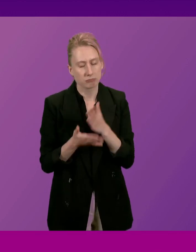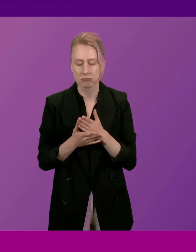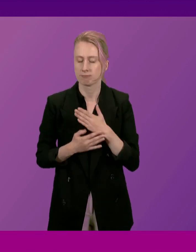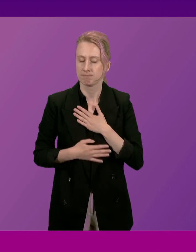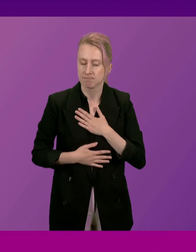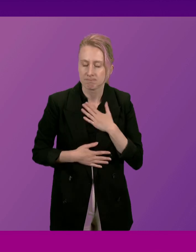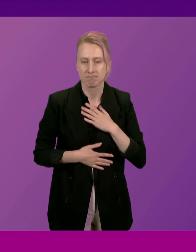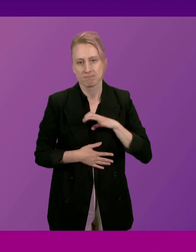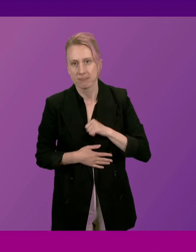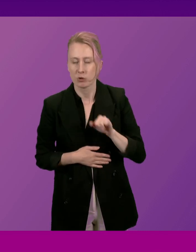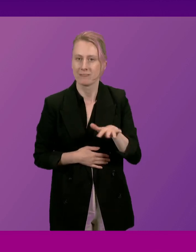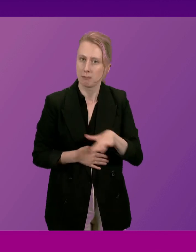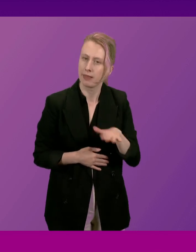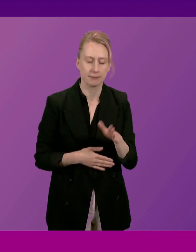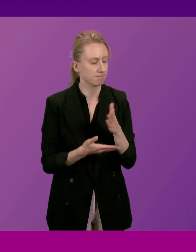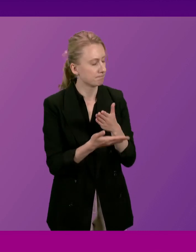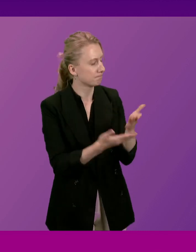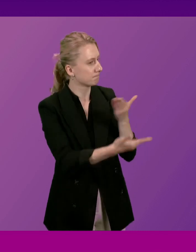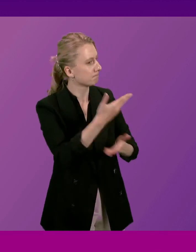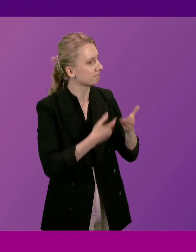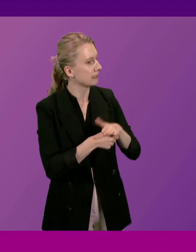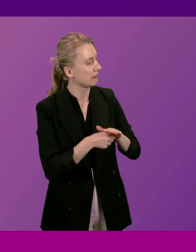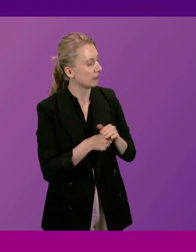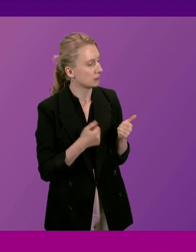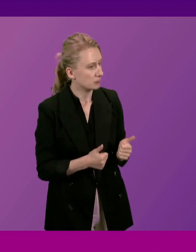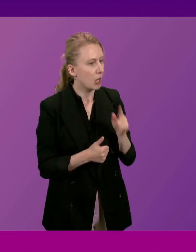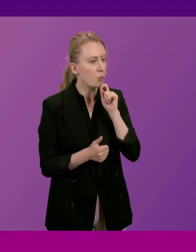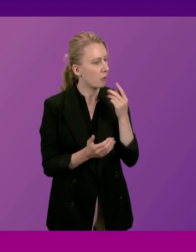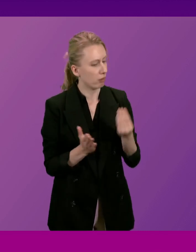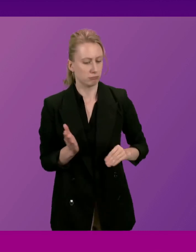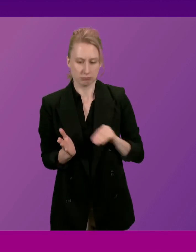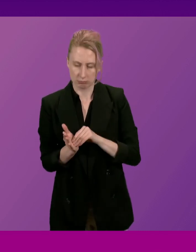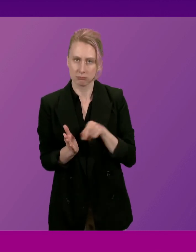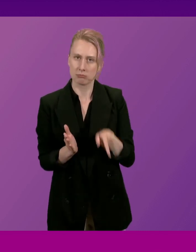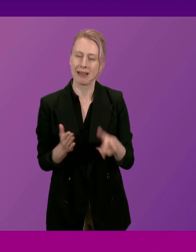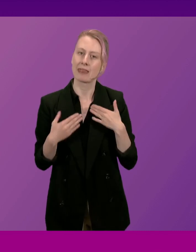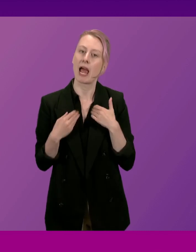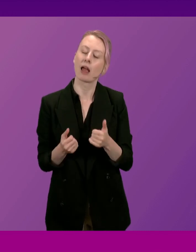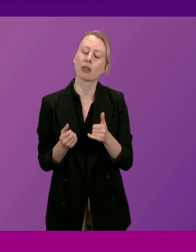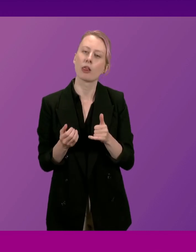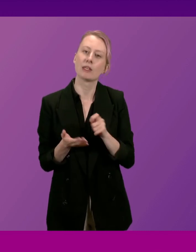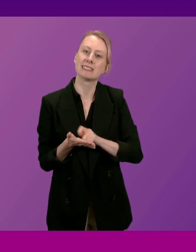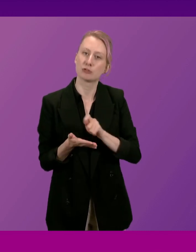makes a compelling case. I will take the issue away and raise it with the Cabinet